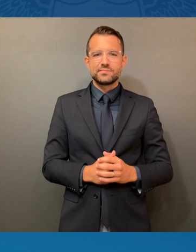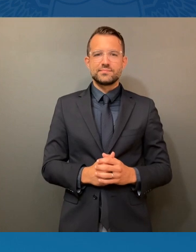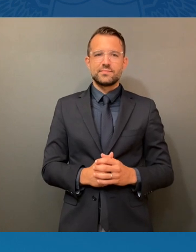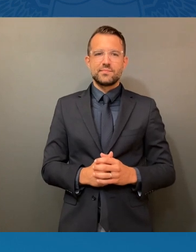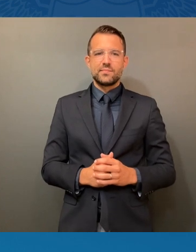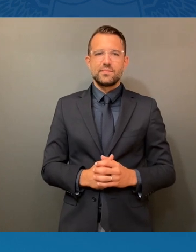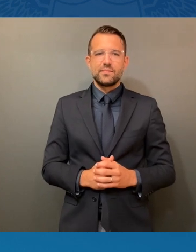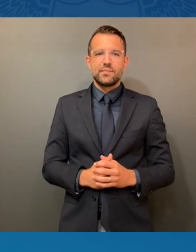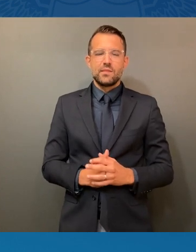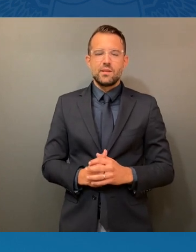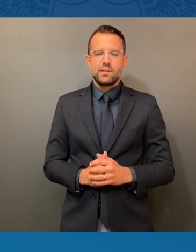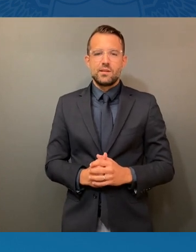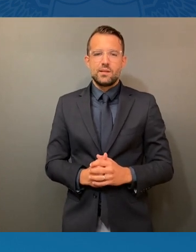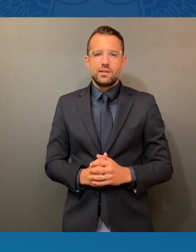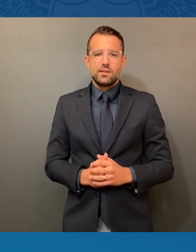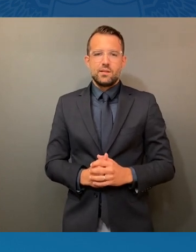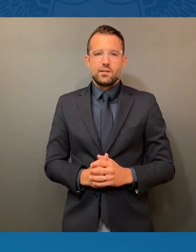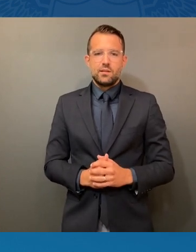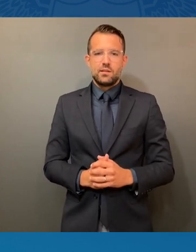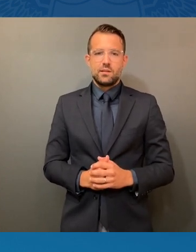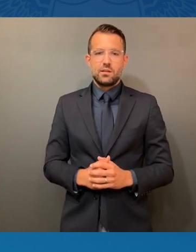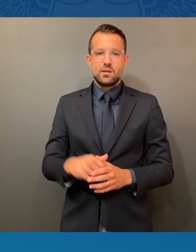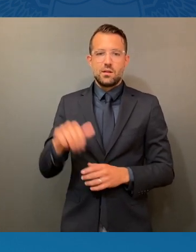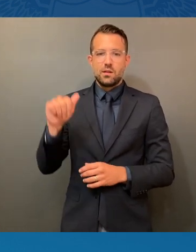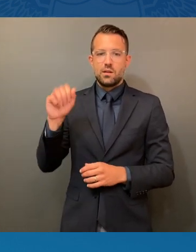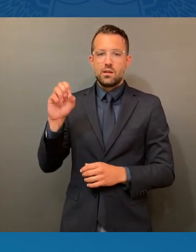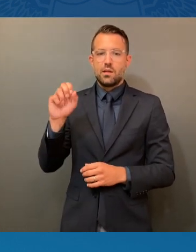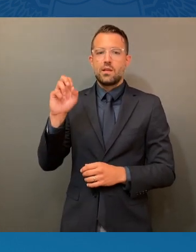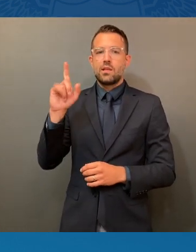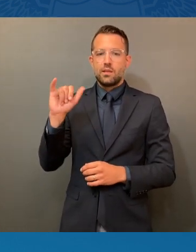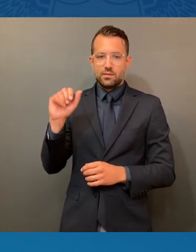And Assemblymember Mia Bonta, thank you for your leadership.